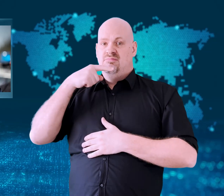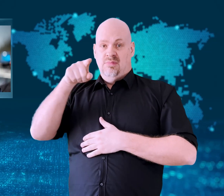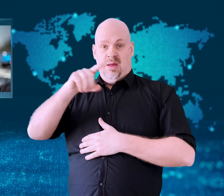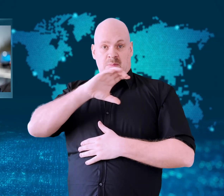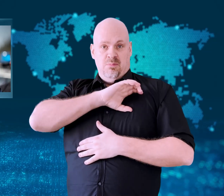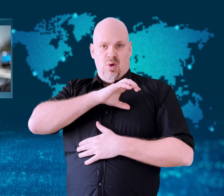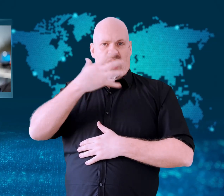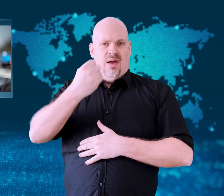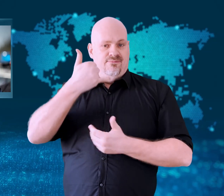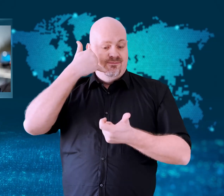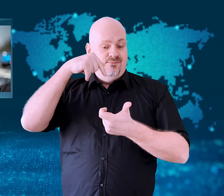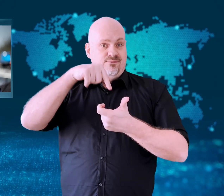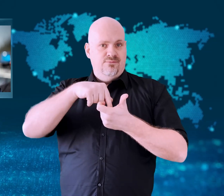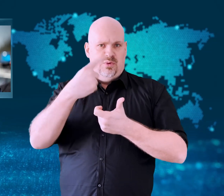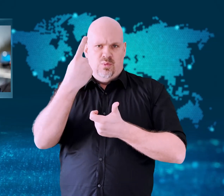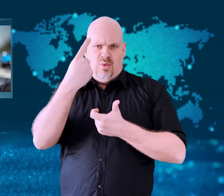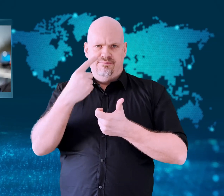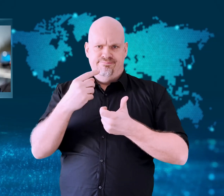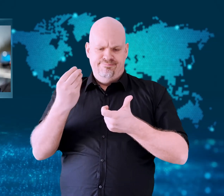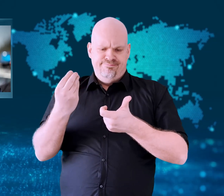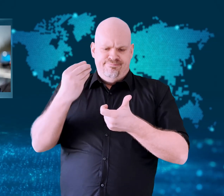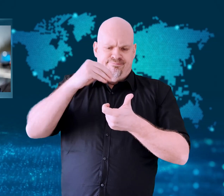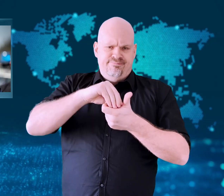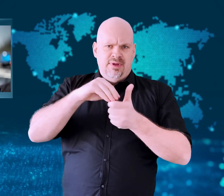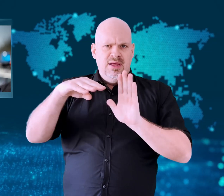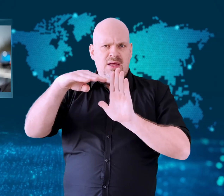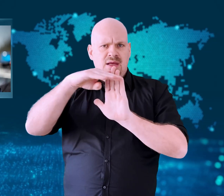they are very serious.